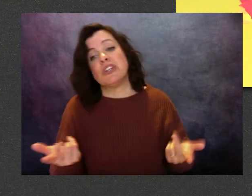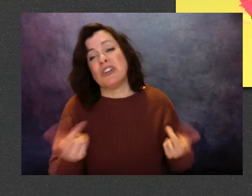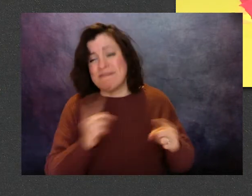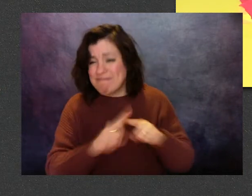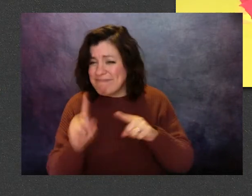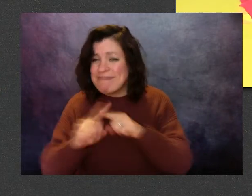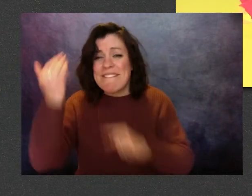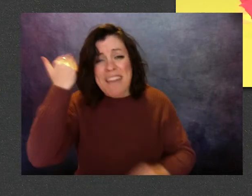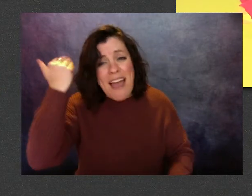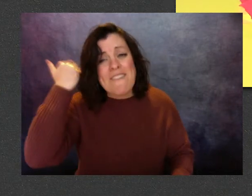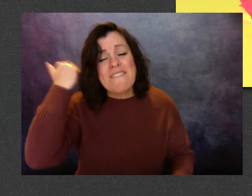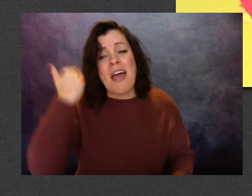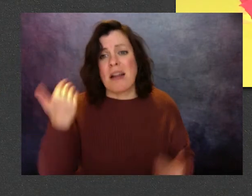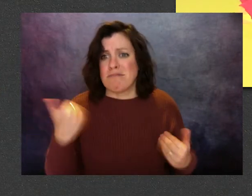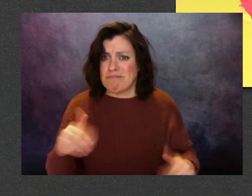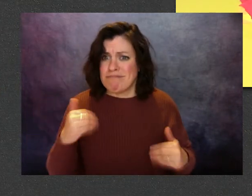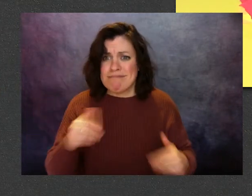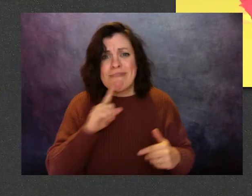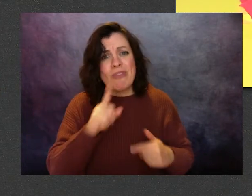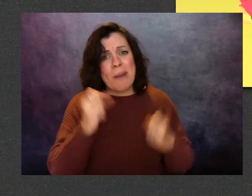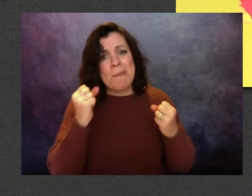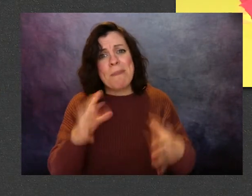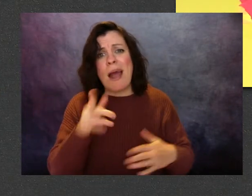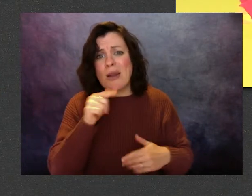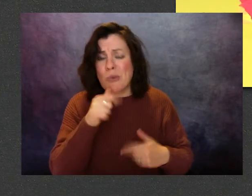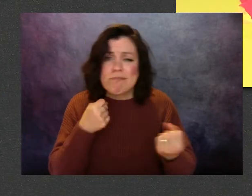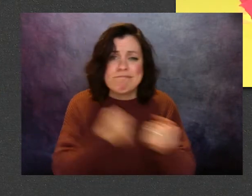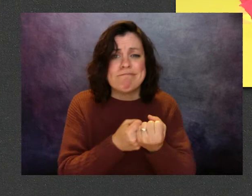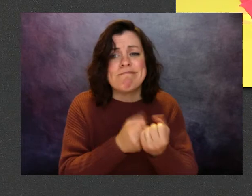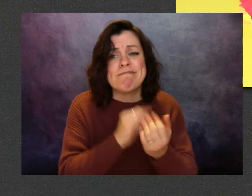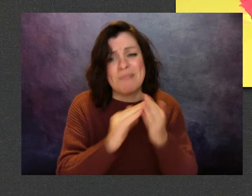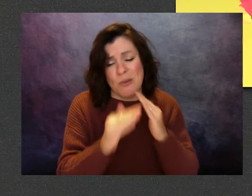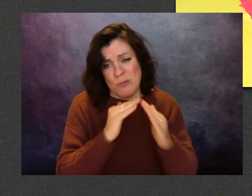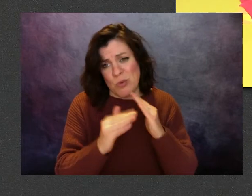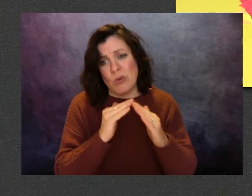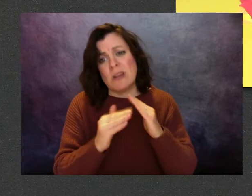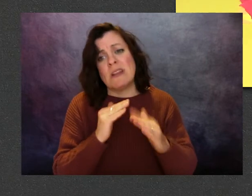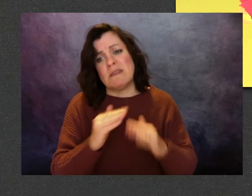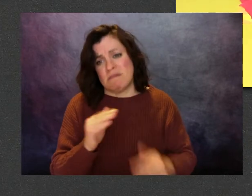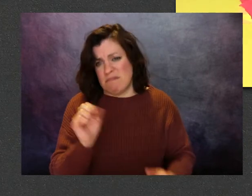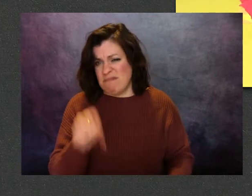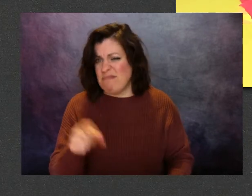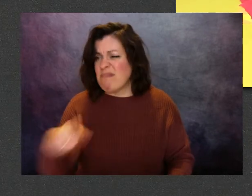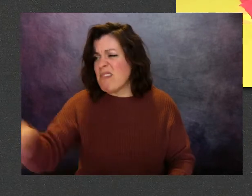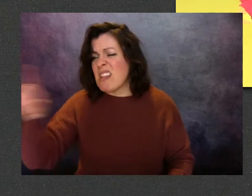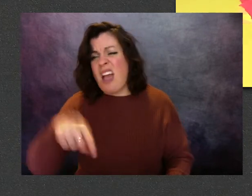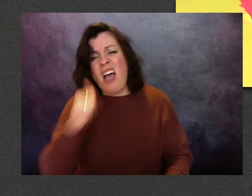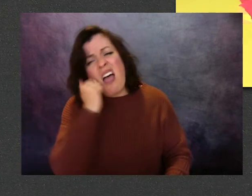Those are all community helpers in our community that go above and beyond every single day for us.